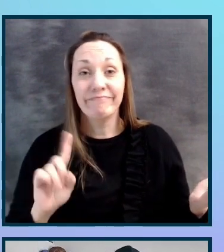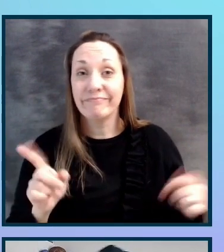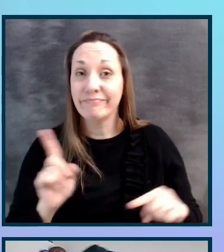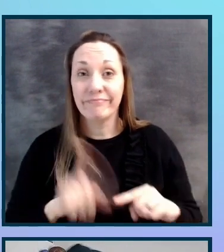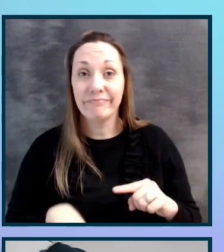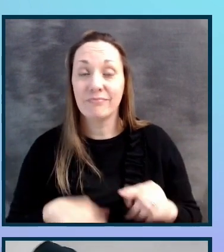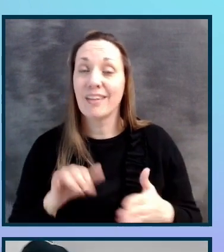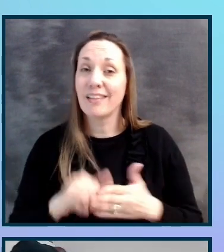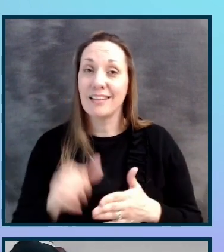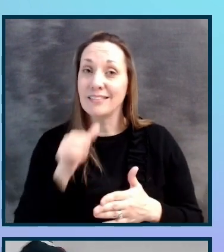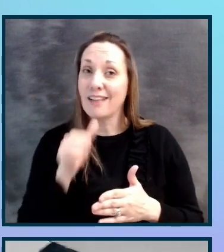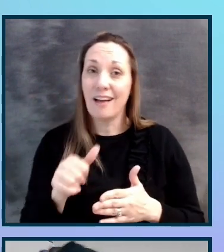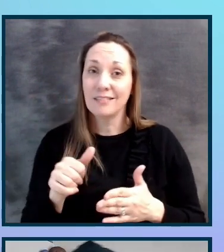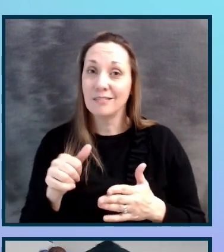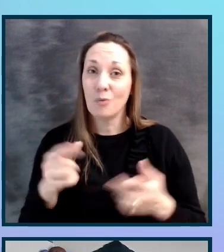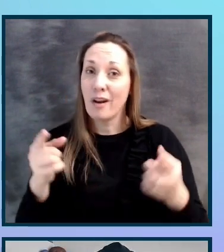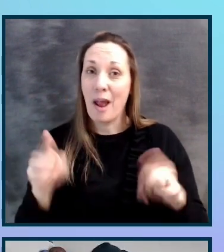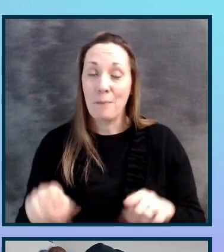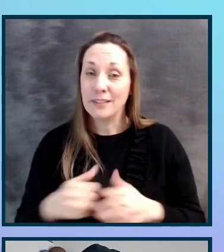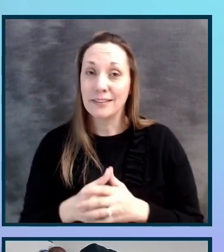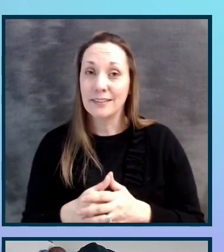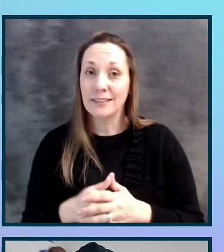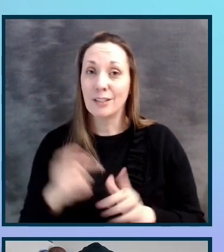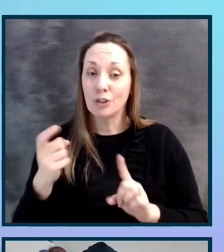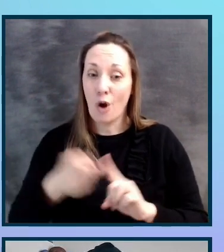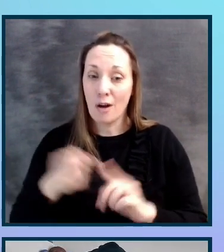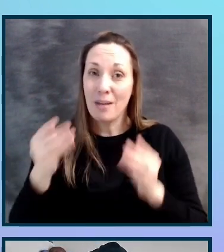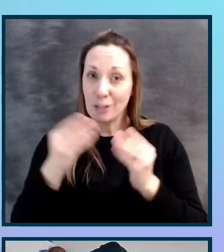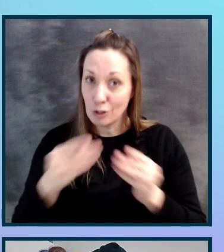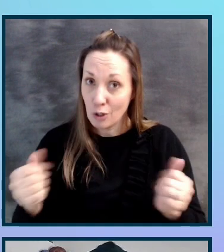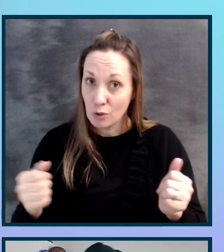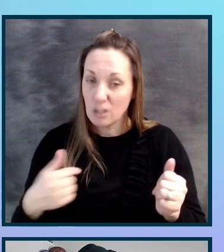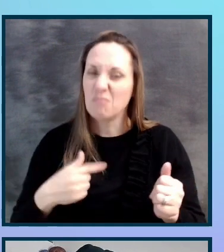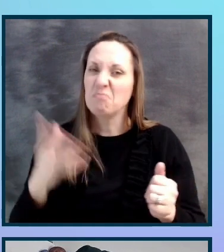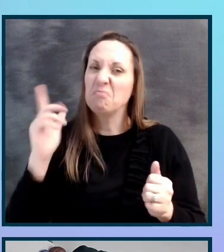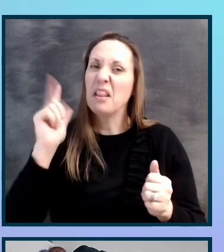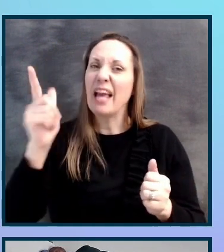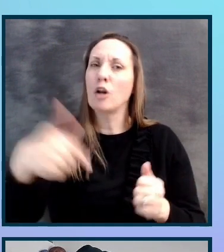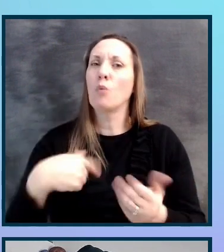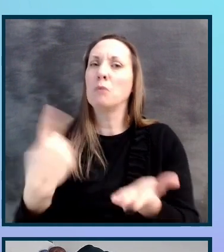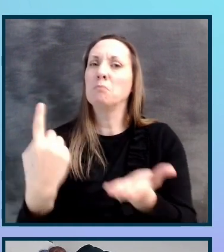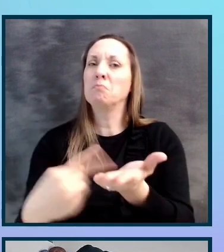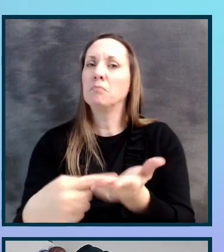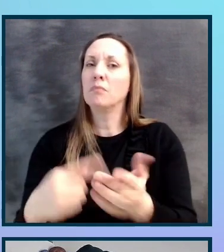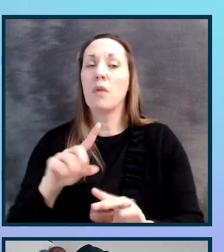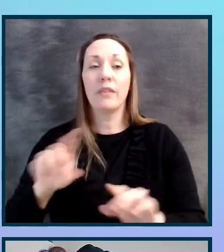That's actually not the case. There is automation solutions, again, we'll talk about that. The other challenge is impossible to learn